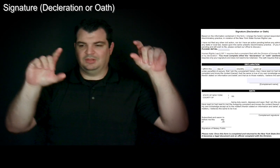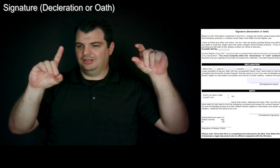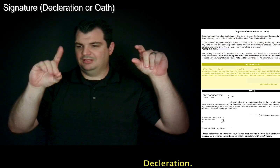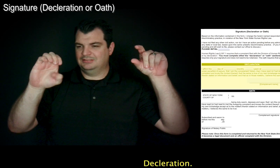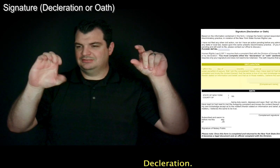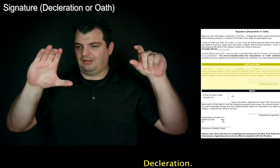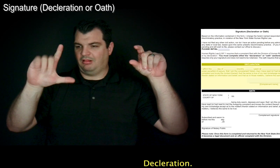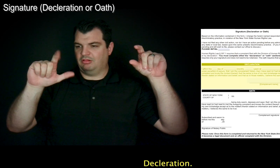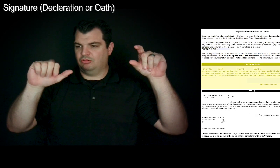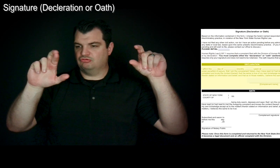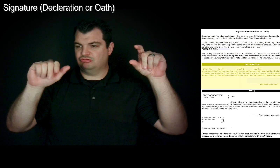Decleration.